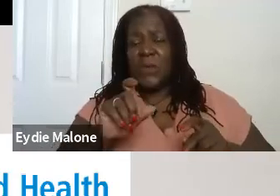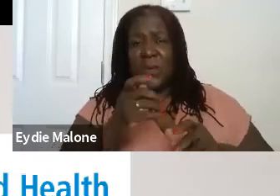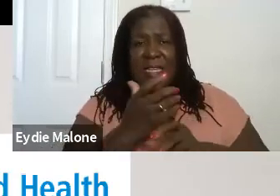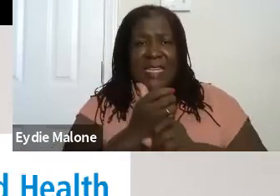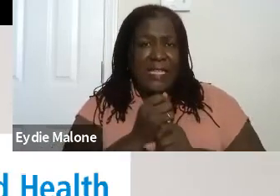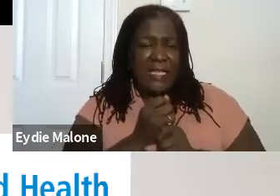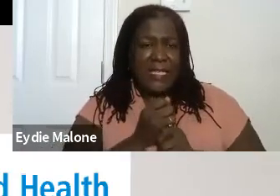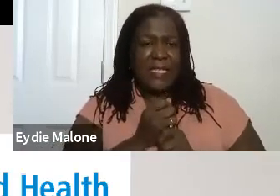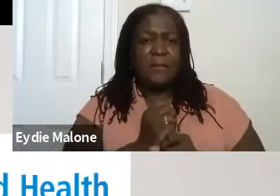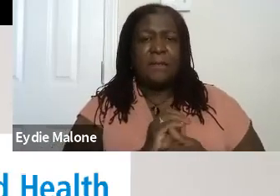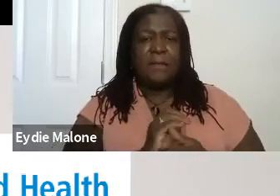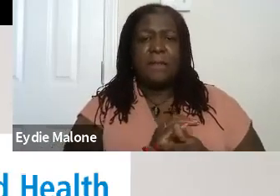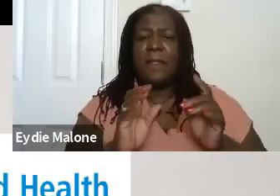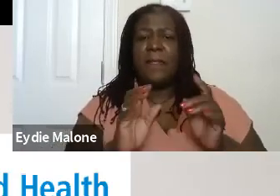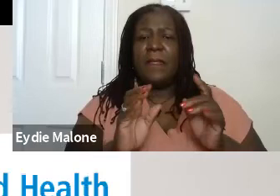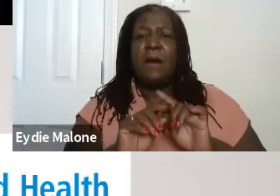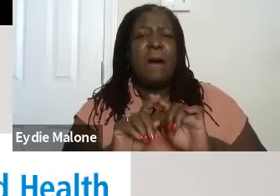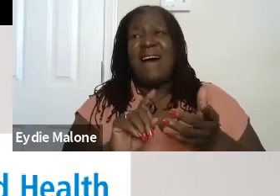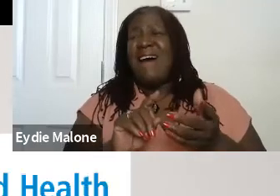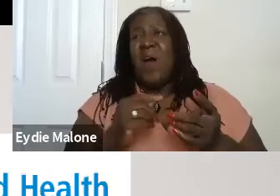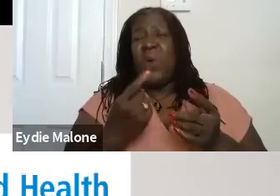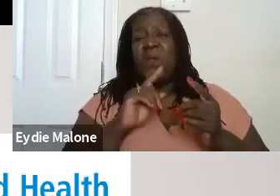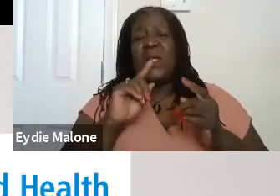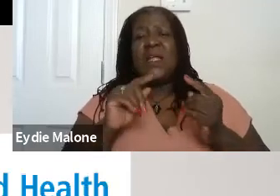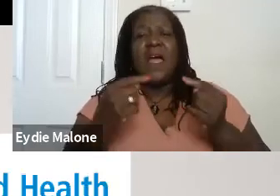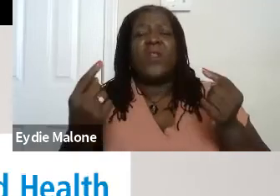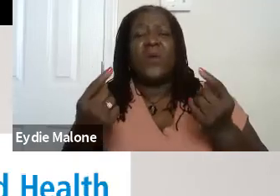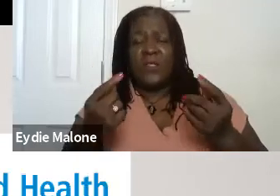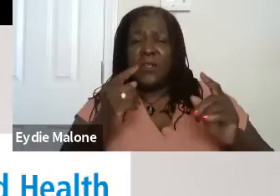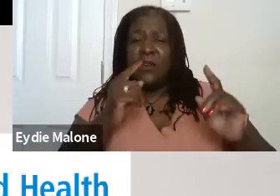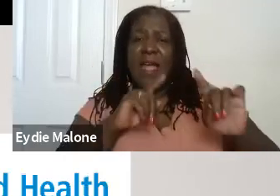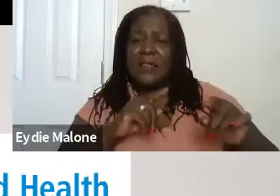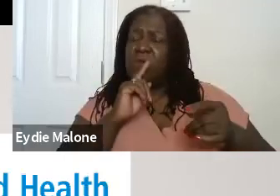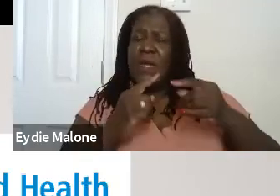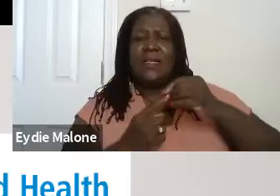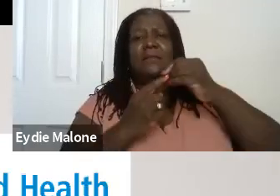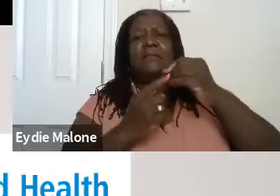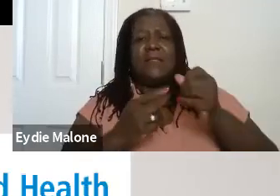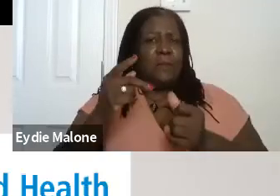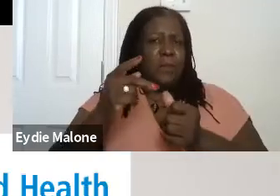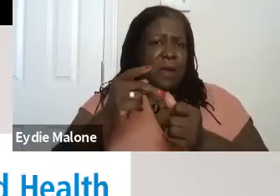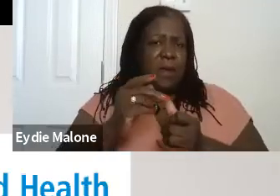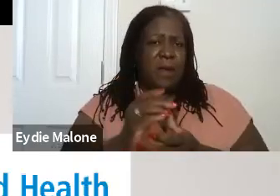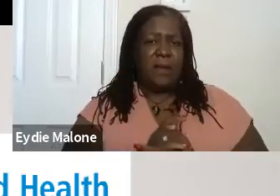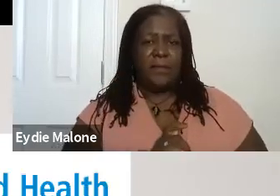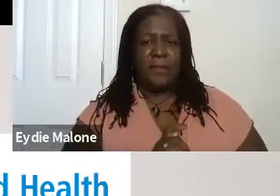have had significant allergic reactions to these types of vaccines in the past.